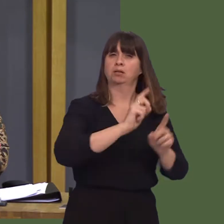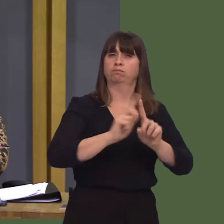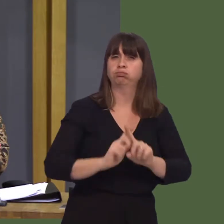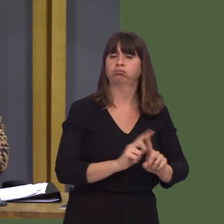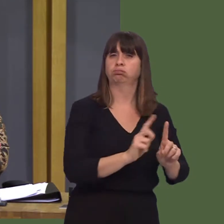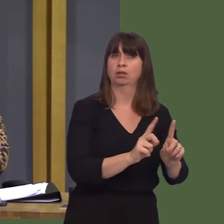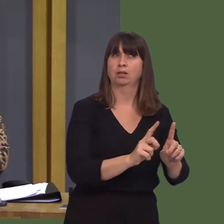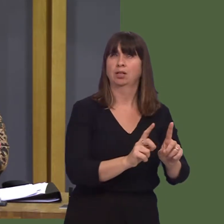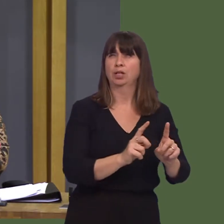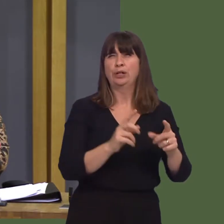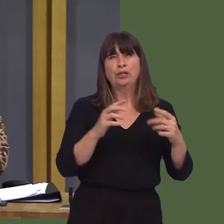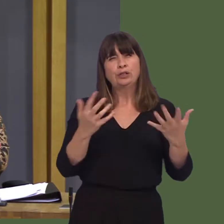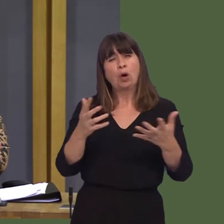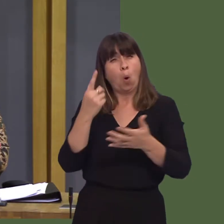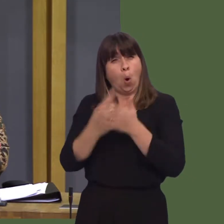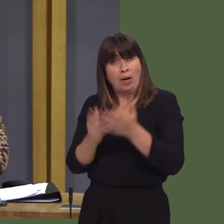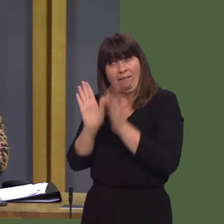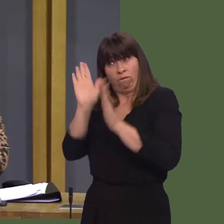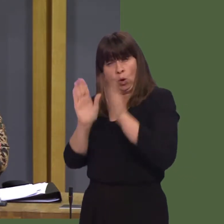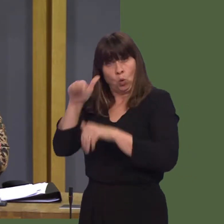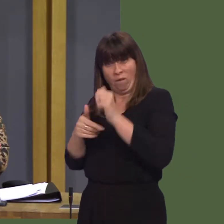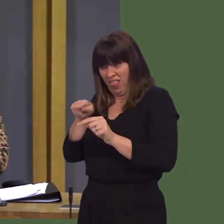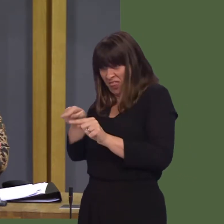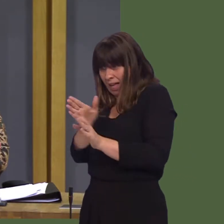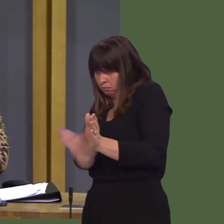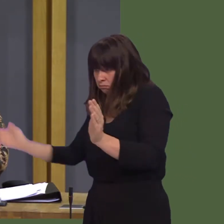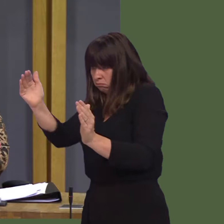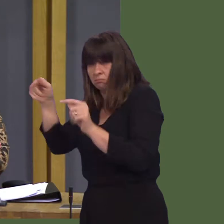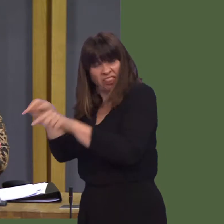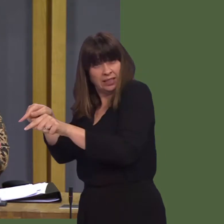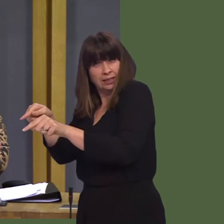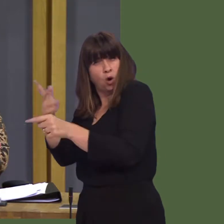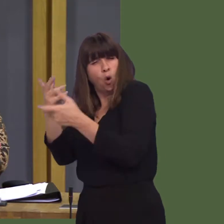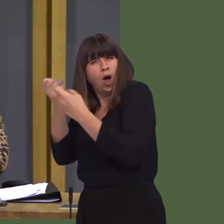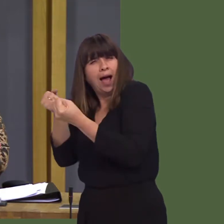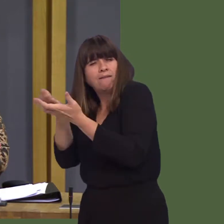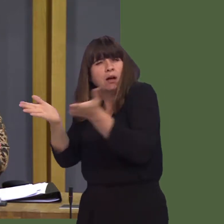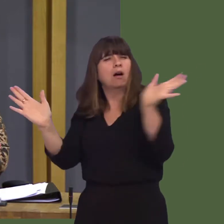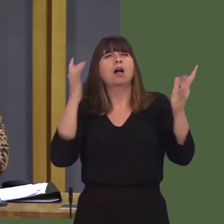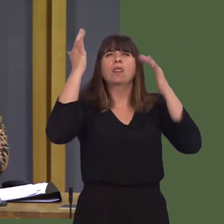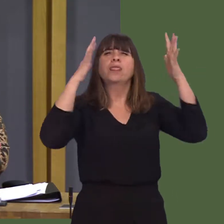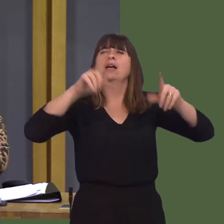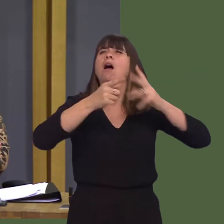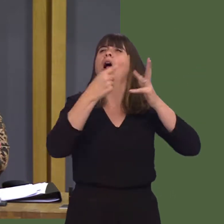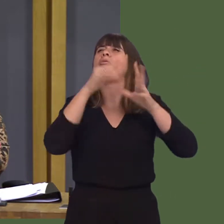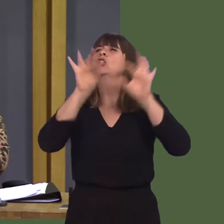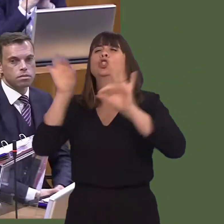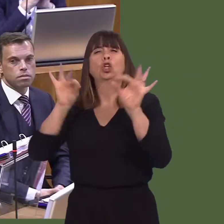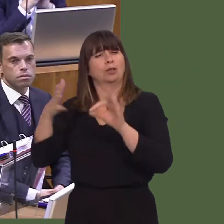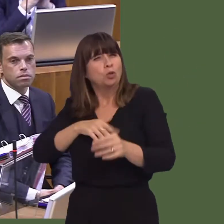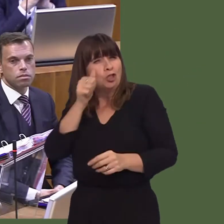The language used was typically ministerialóand I mean no disrespect thereóin terms of Yes